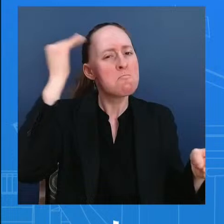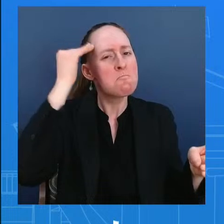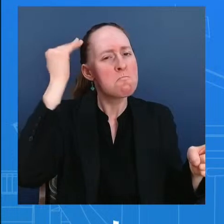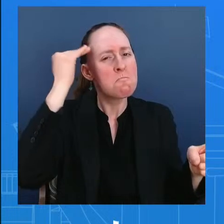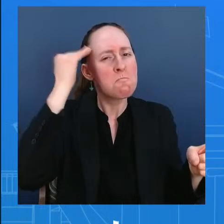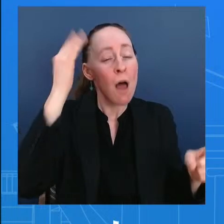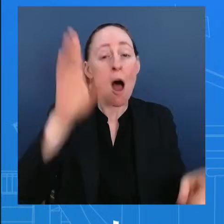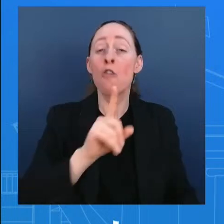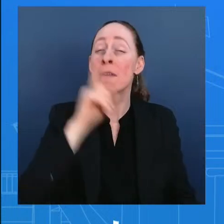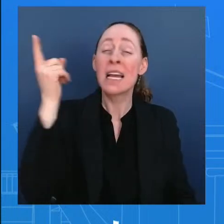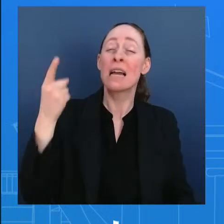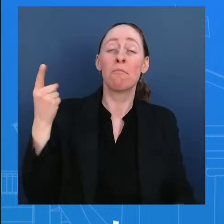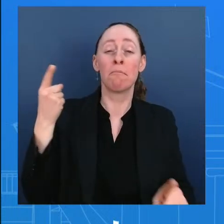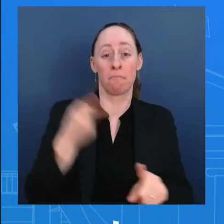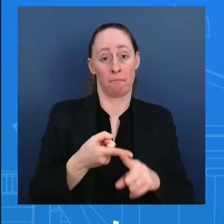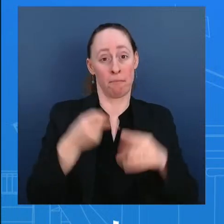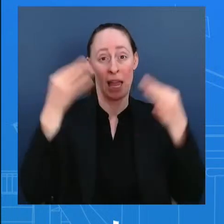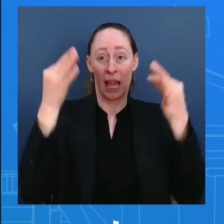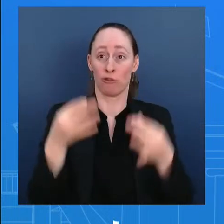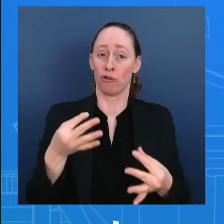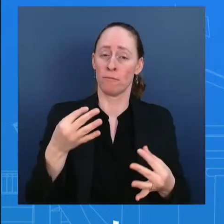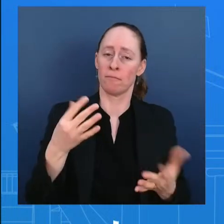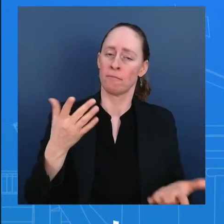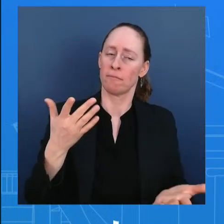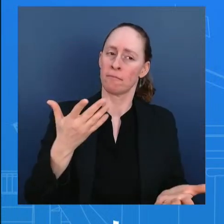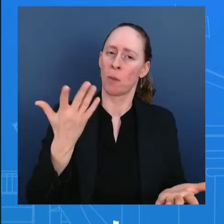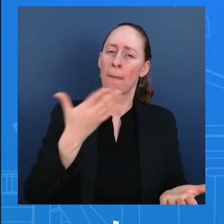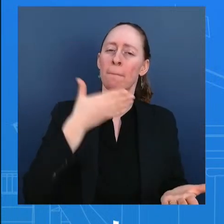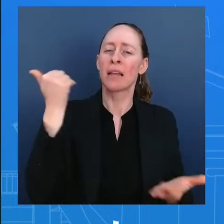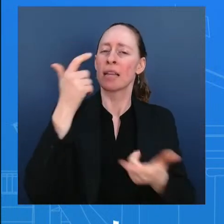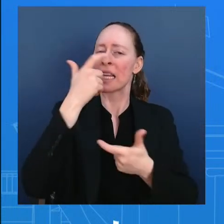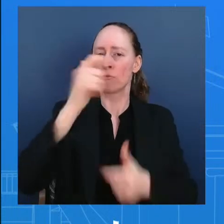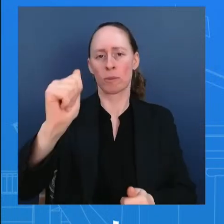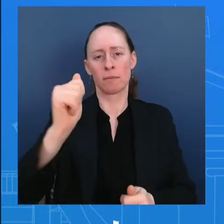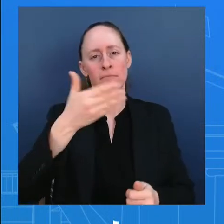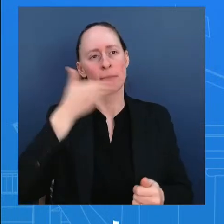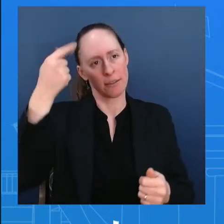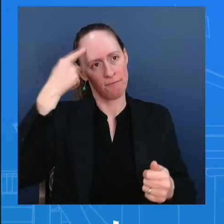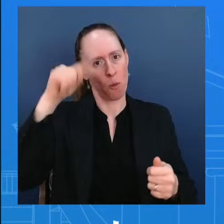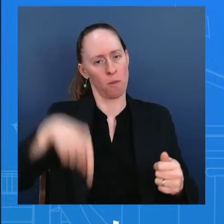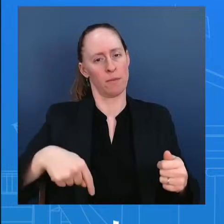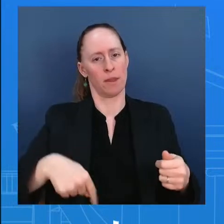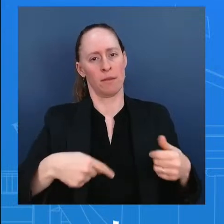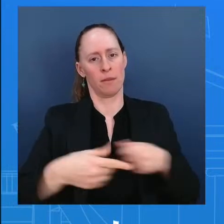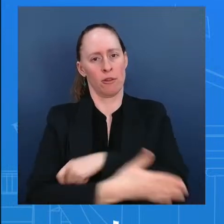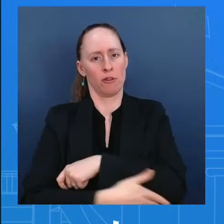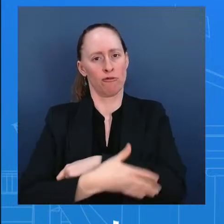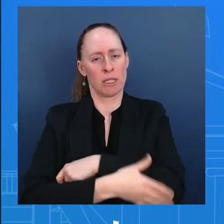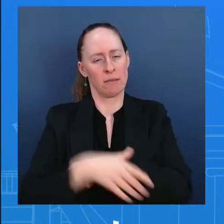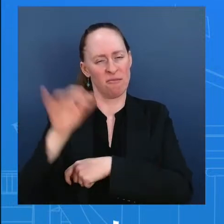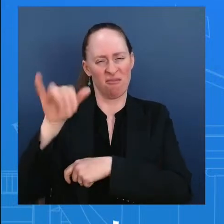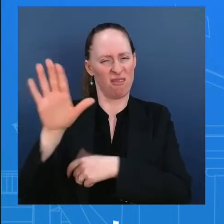operated steel industry. And we’re talking about our for- -- our -- our national security, of course,